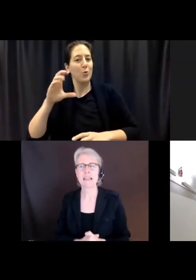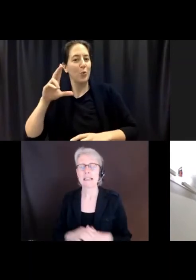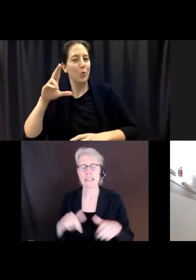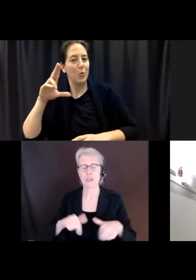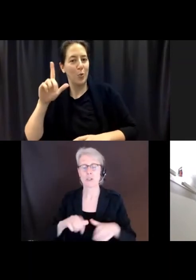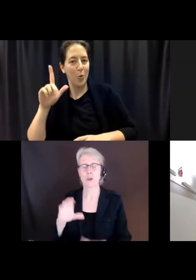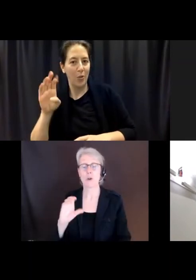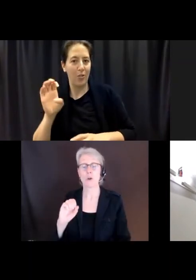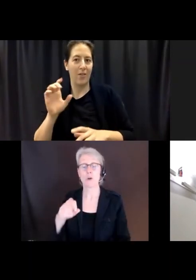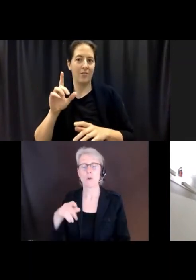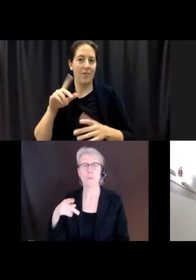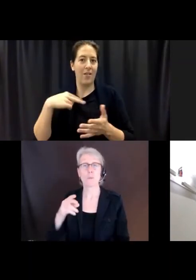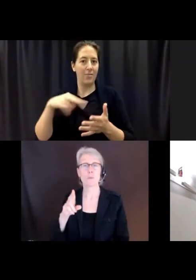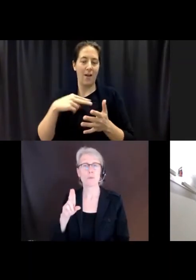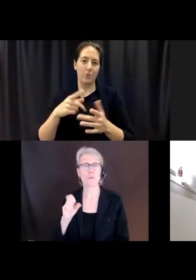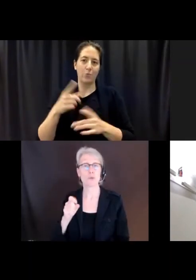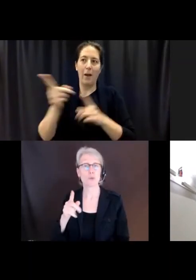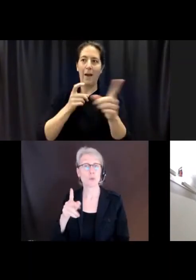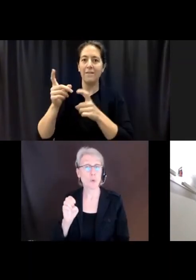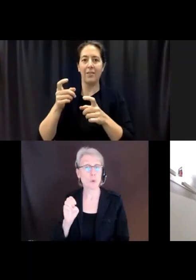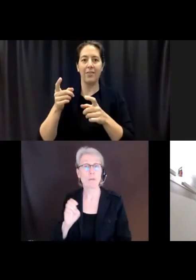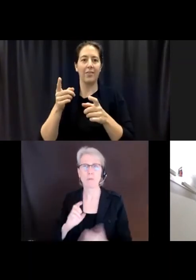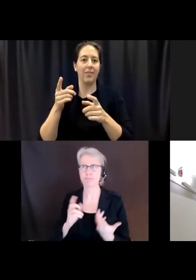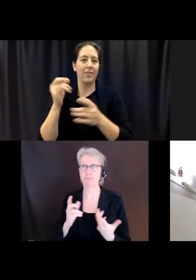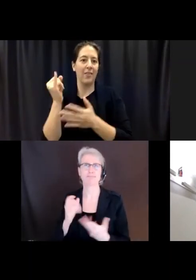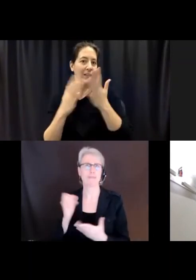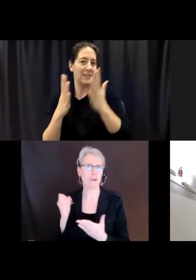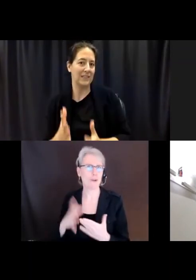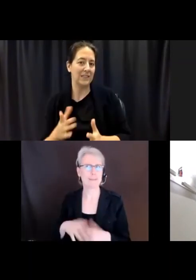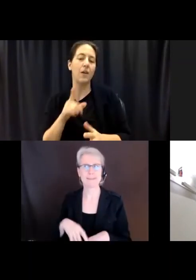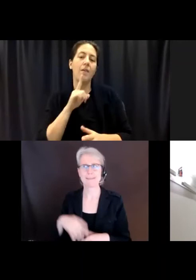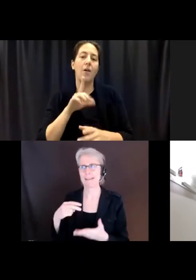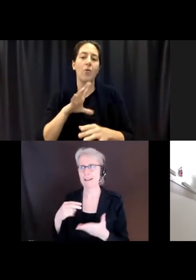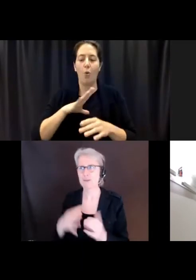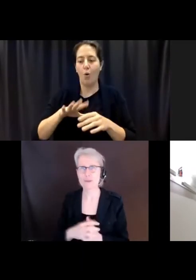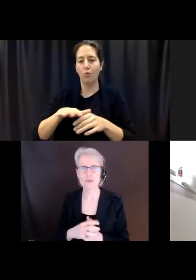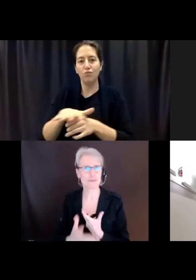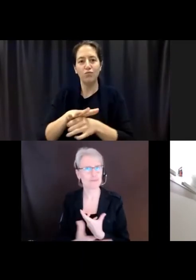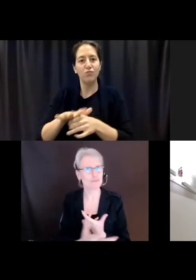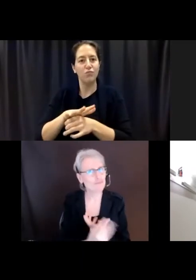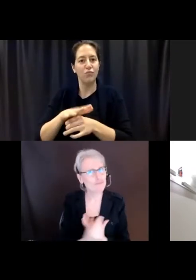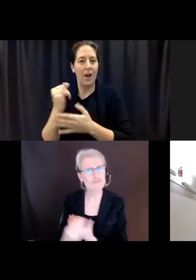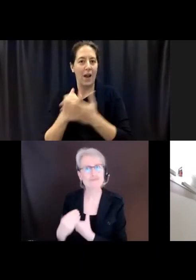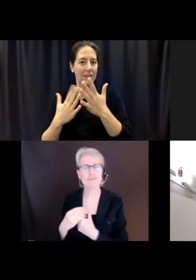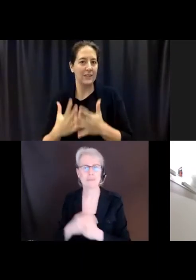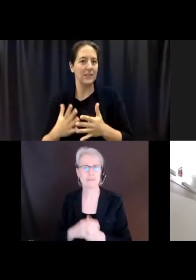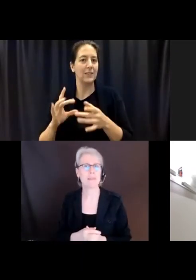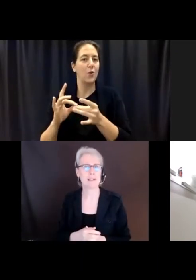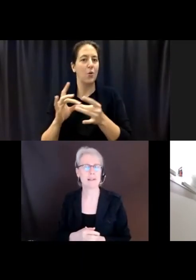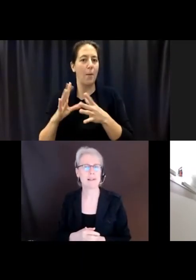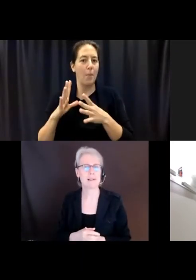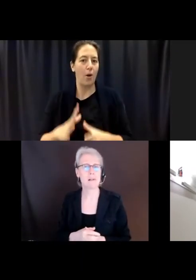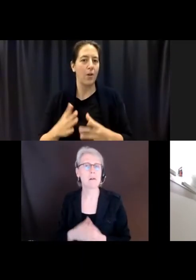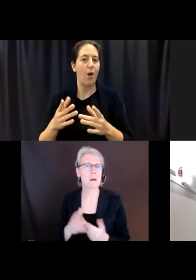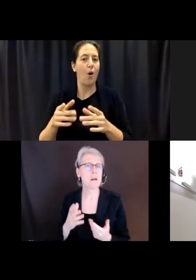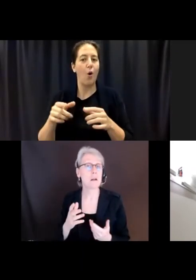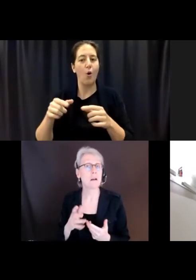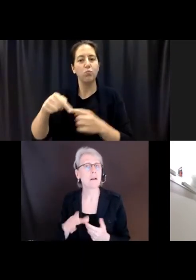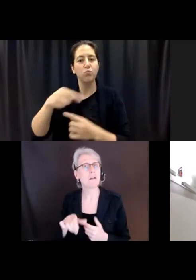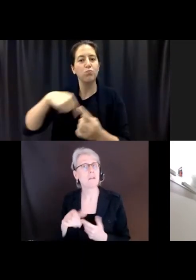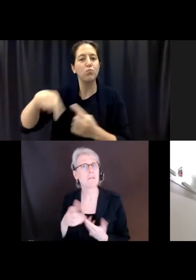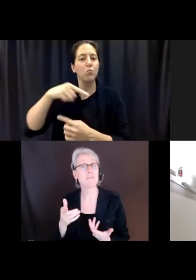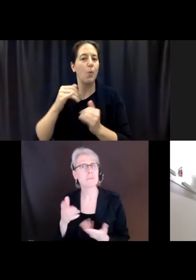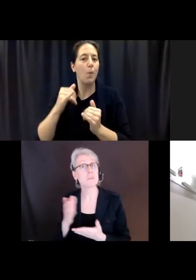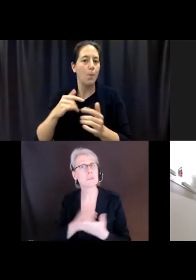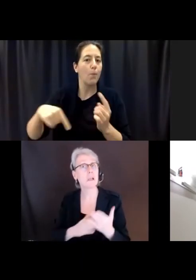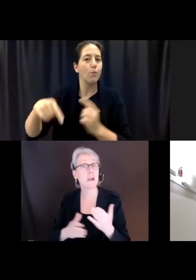INVITE OTHER ARTISTS. WE INVITE DANCERS. SO WE HAVE SOME COLLABORATORS. WE HAVE SOME ALLIES